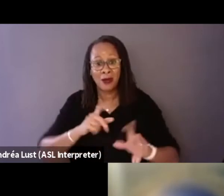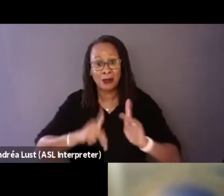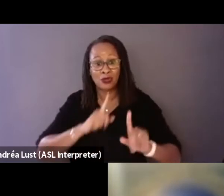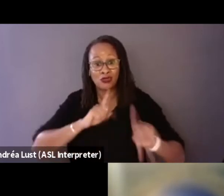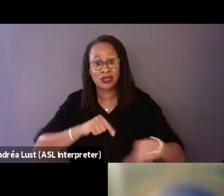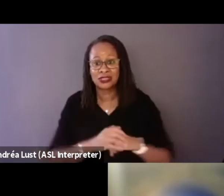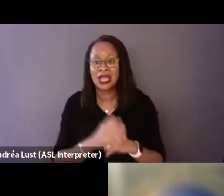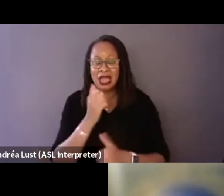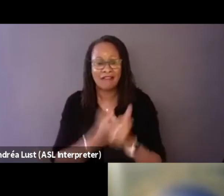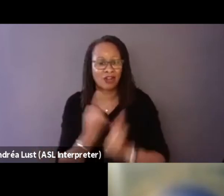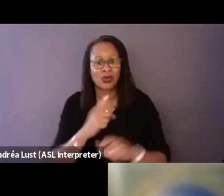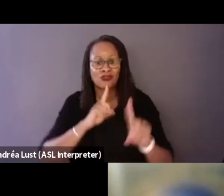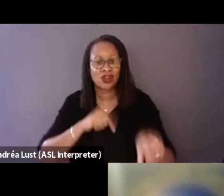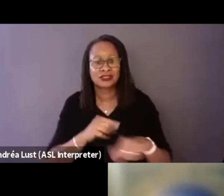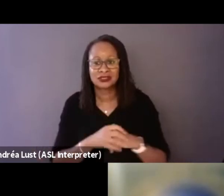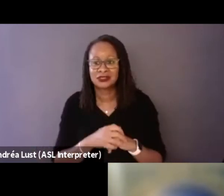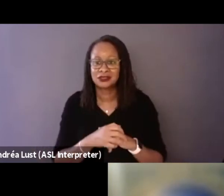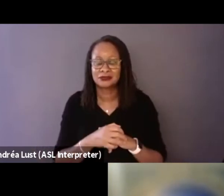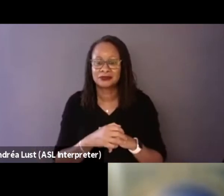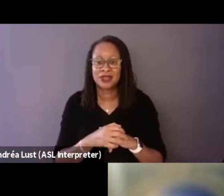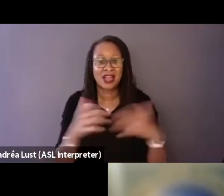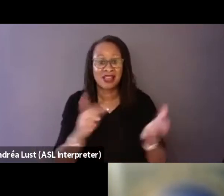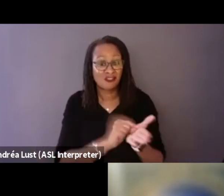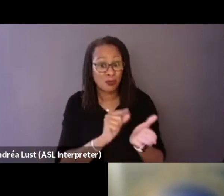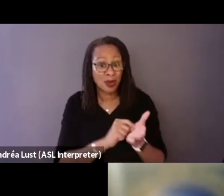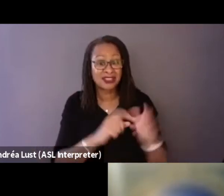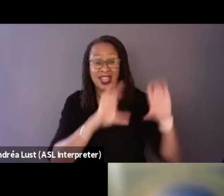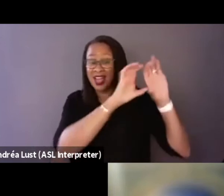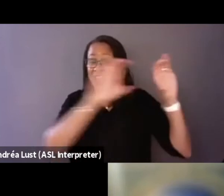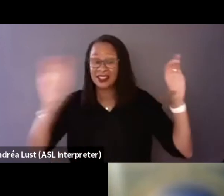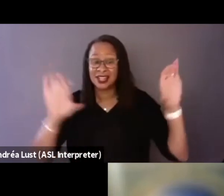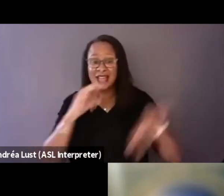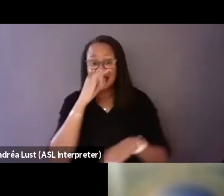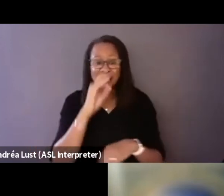Everyone is reacting- a lot of the press, the headlines, we had things like "The Kids Are All Right"